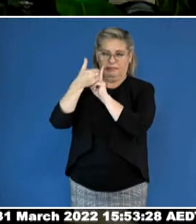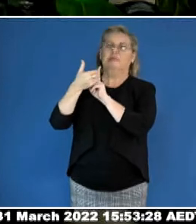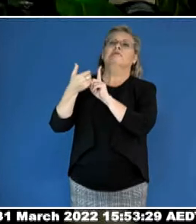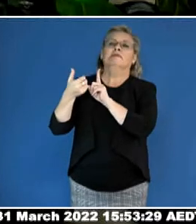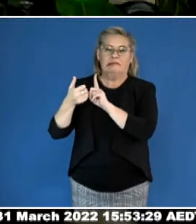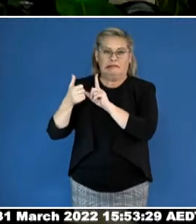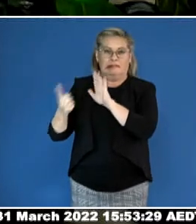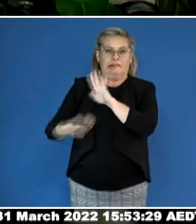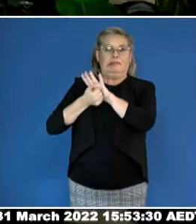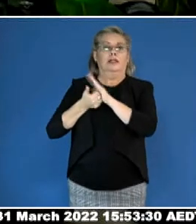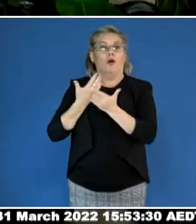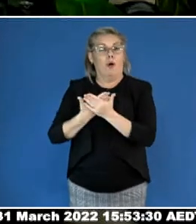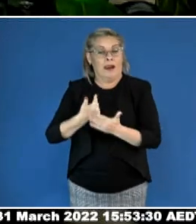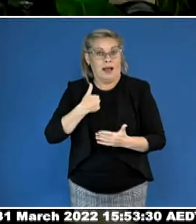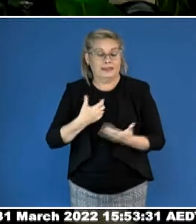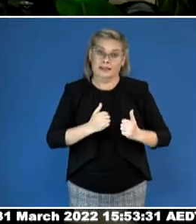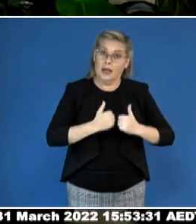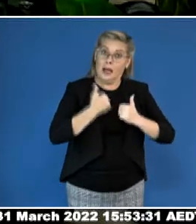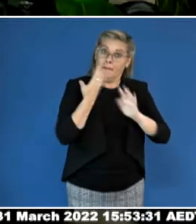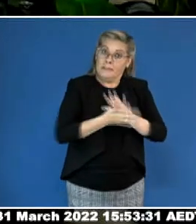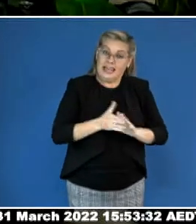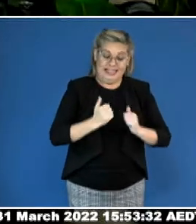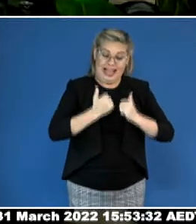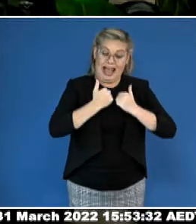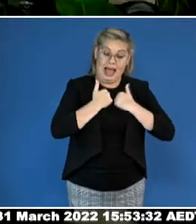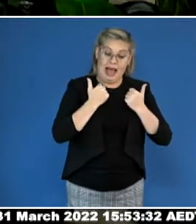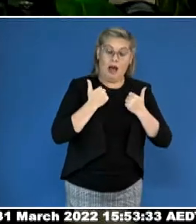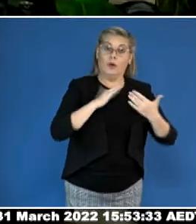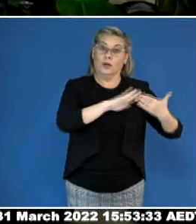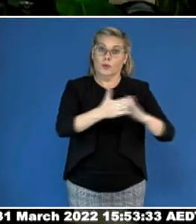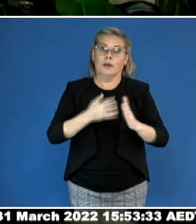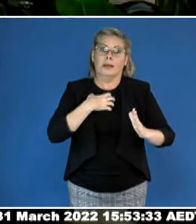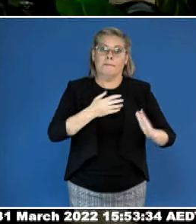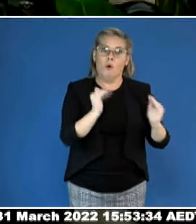community is at much higher risk than the general population of experiencing abusive